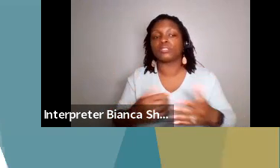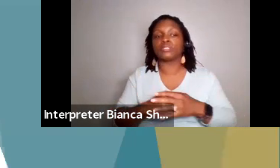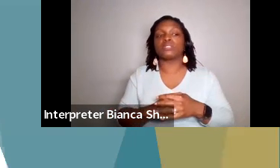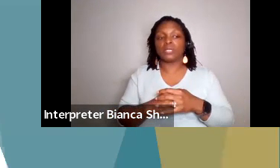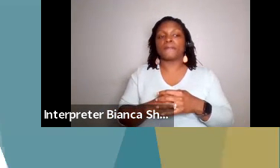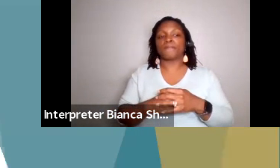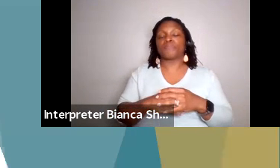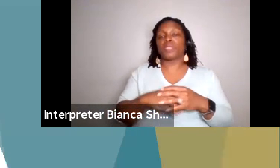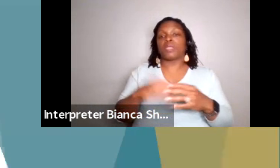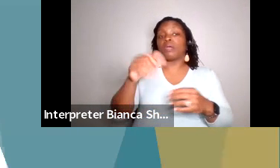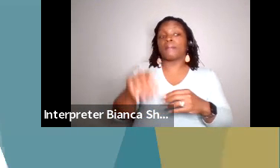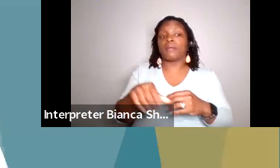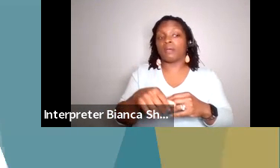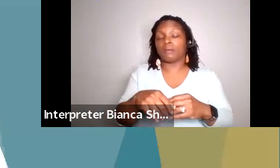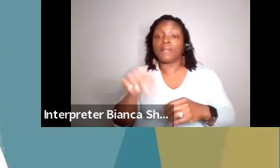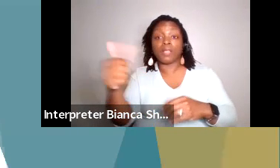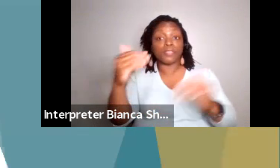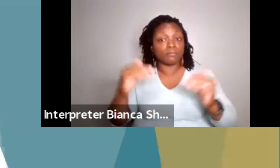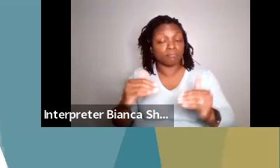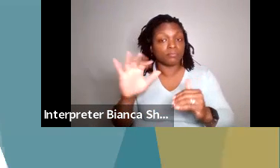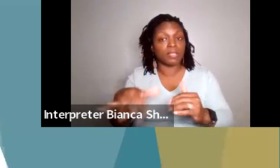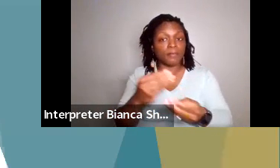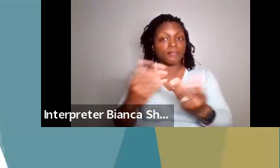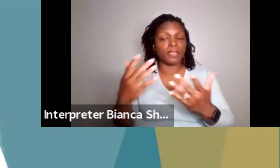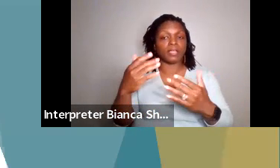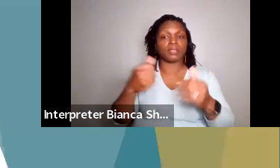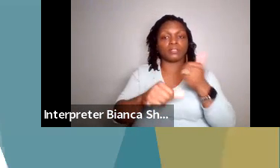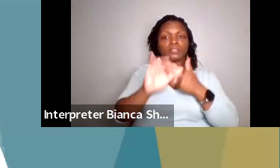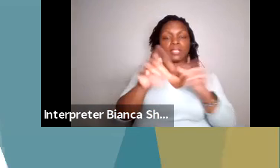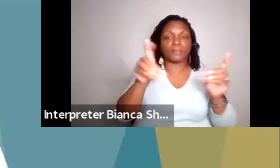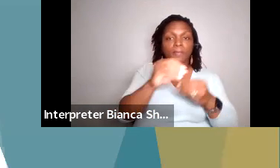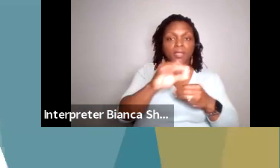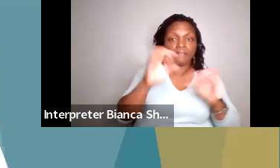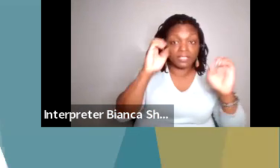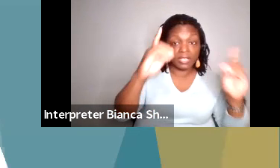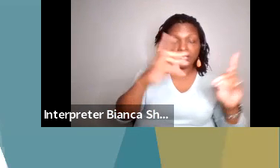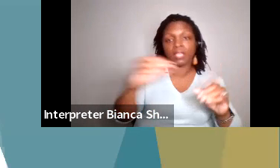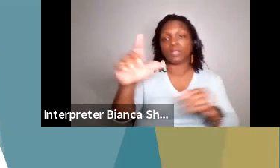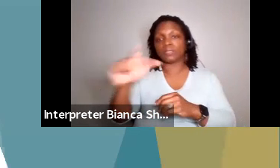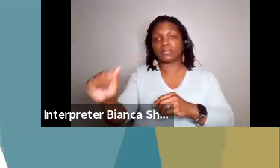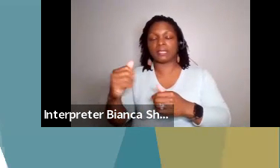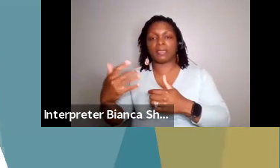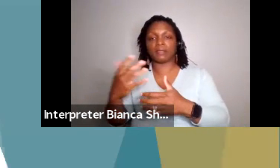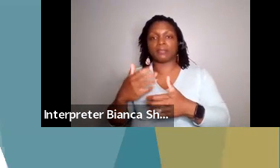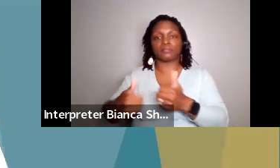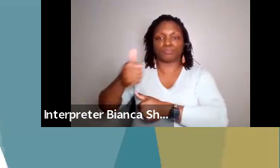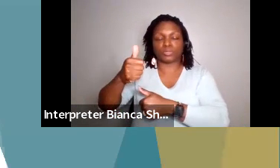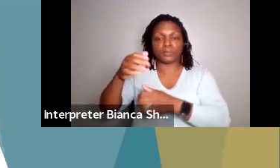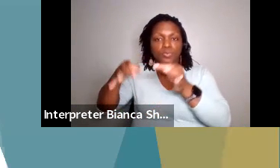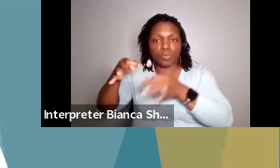98 was a partnership with Louisiana Department of Education, and also the Louisiana Supreme Court for interpreters.